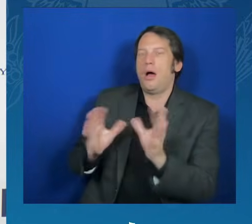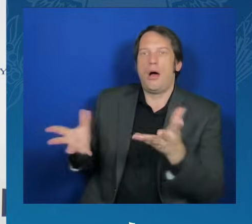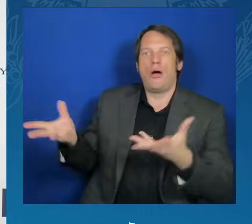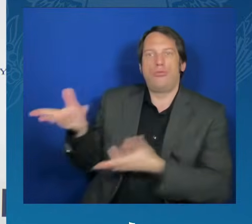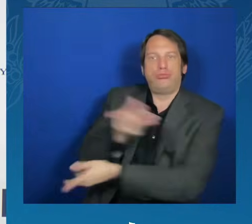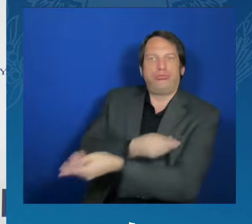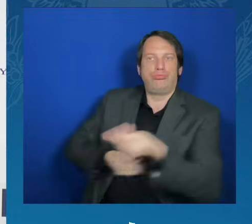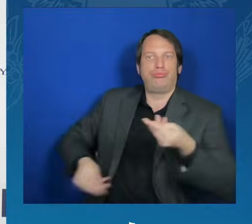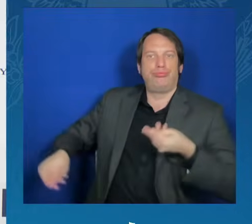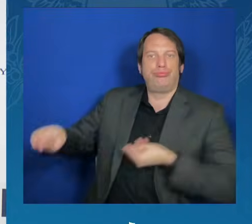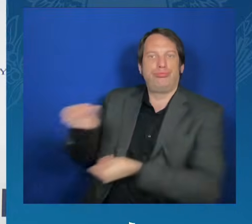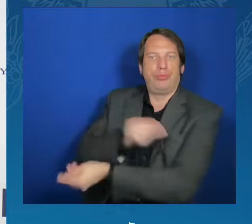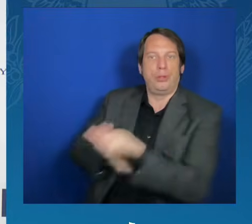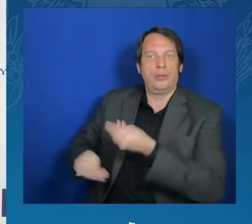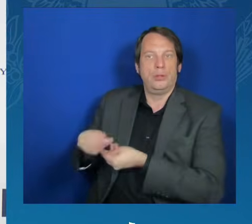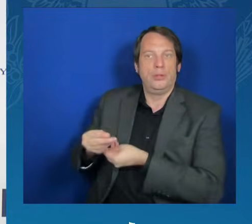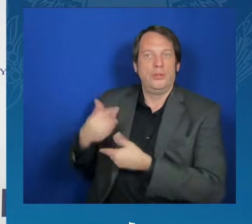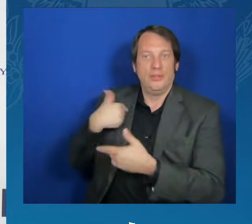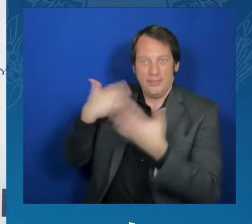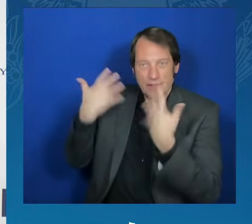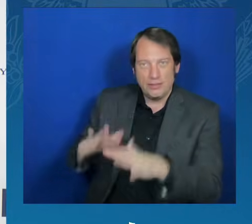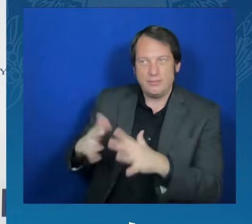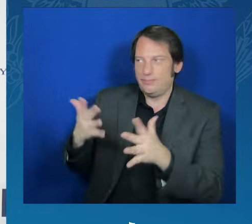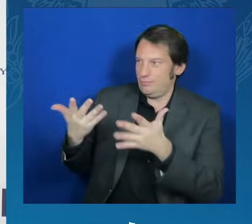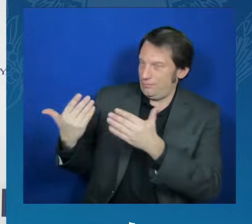and also working together when it serves our interest.